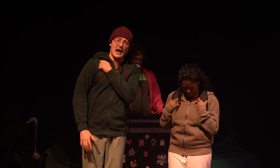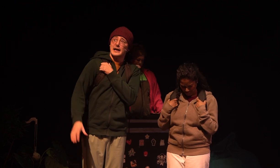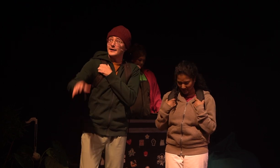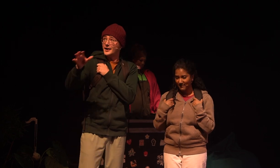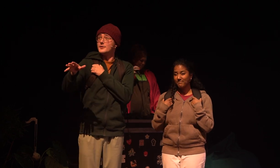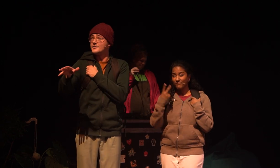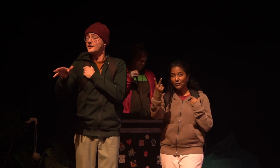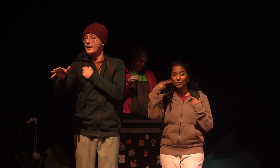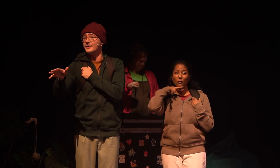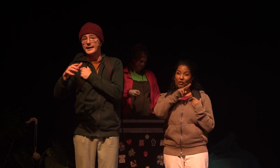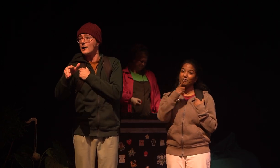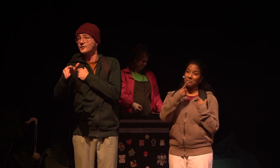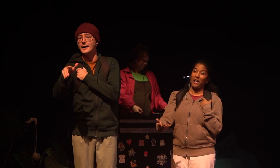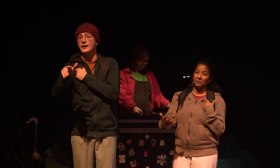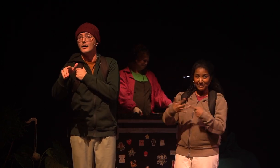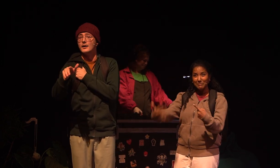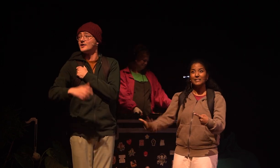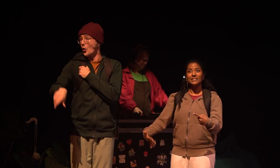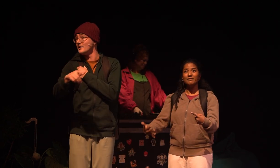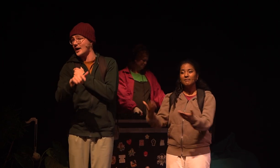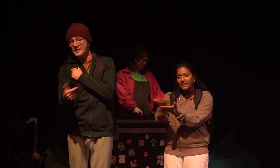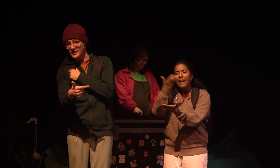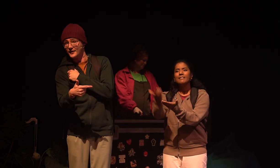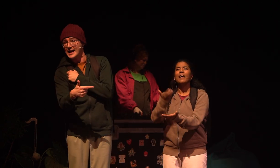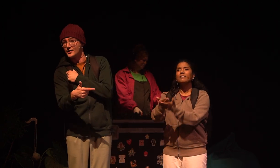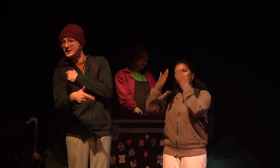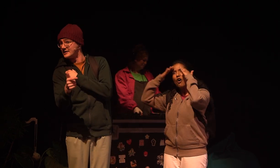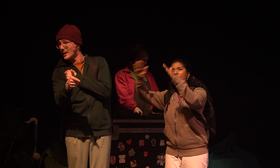Hey, hey, £200 it cost me. It took all me savings for lad's holiday to